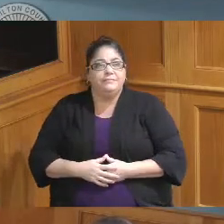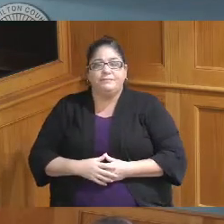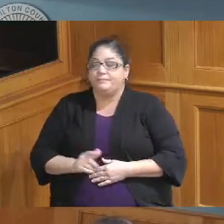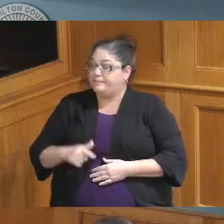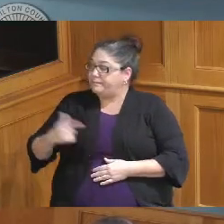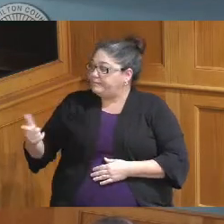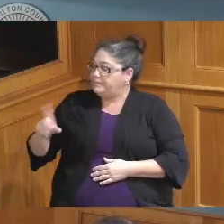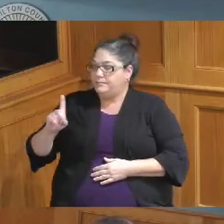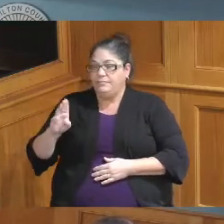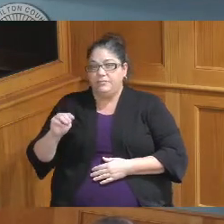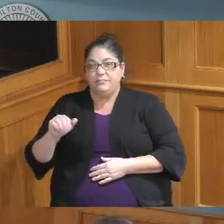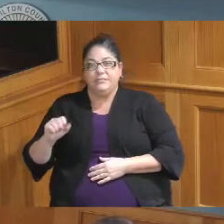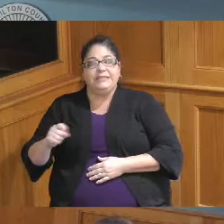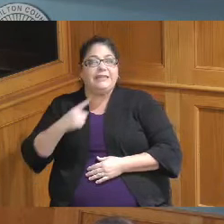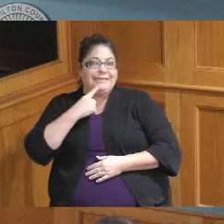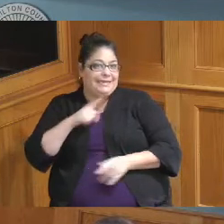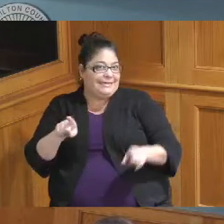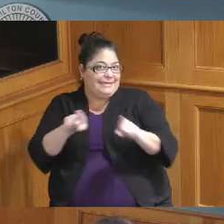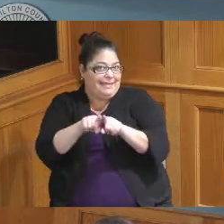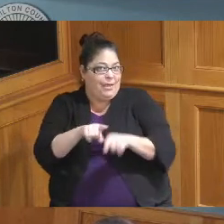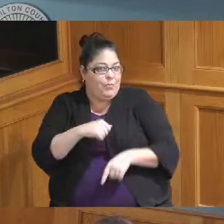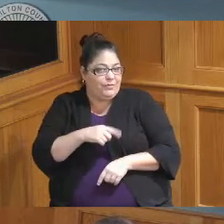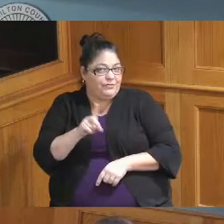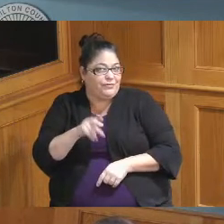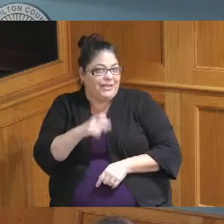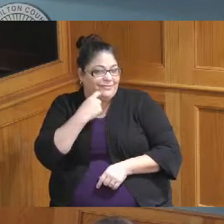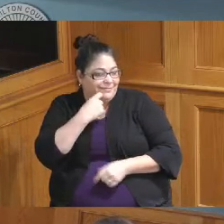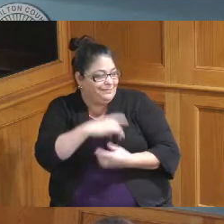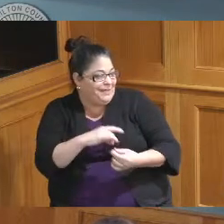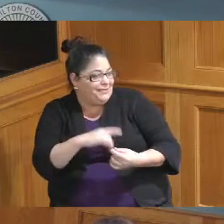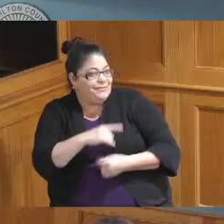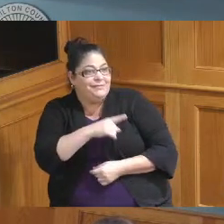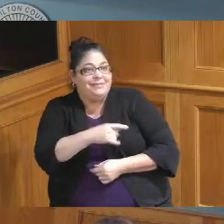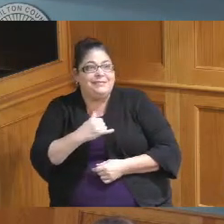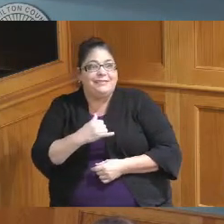also going to repeat what Commissioner Driehaus just said when you said this is our final one